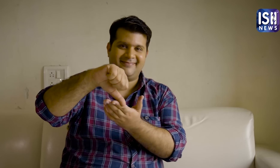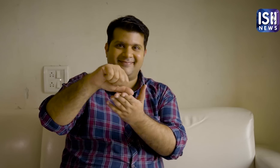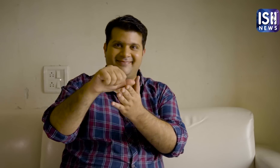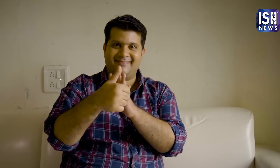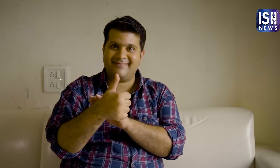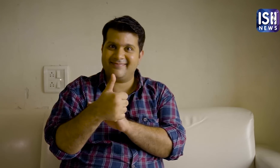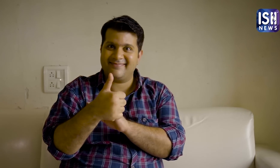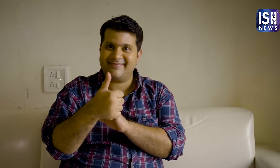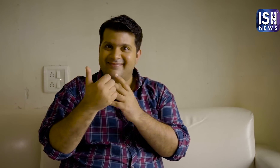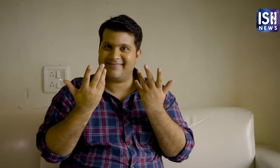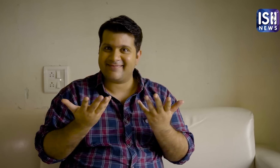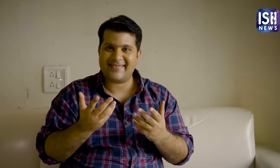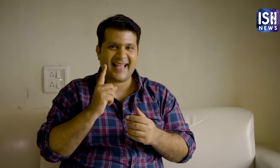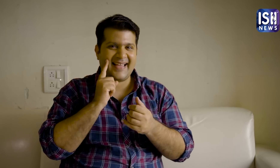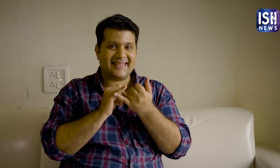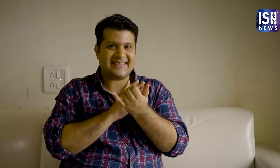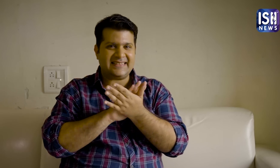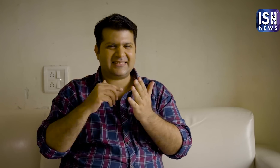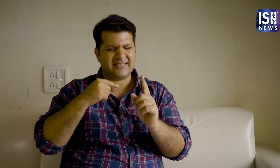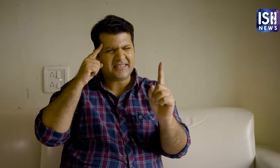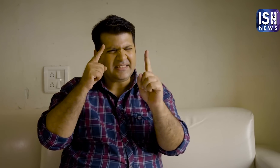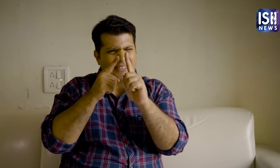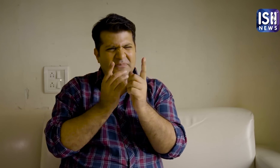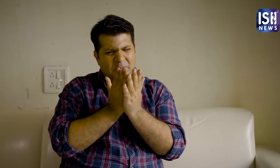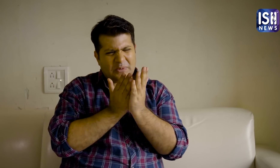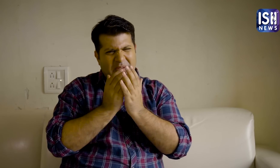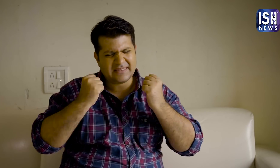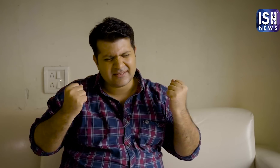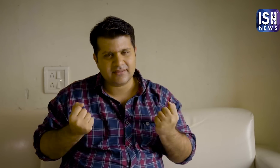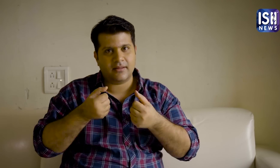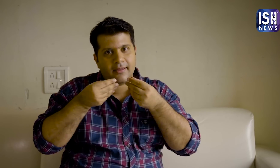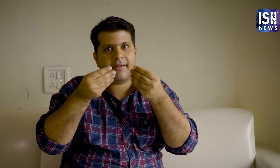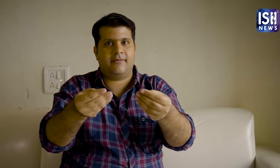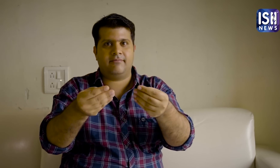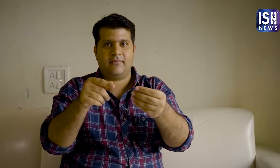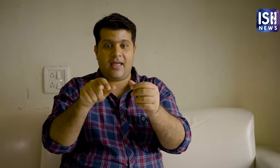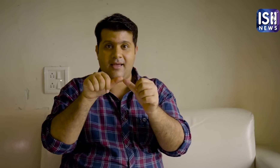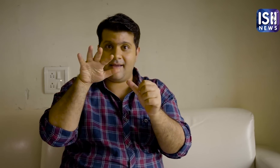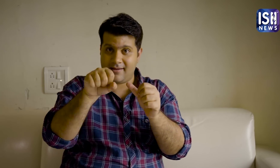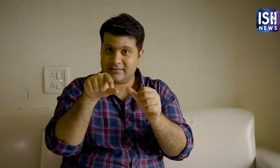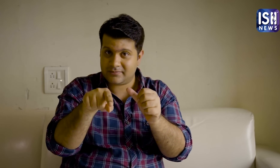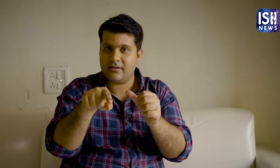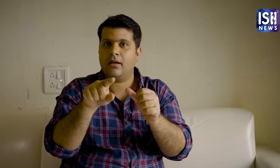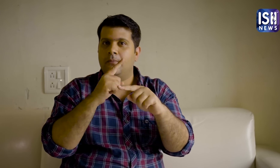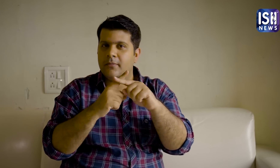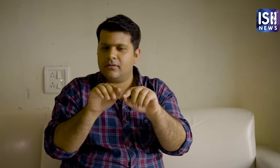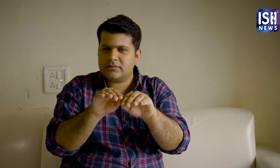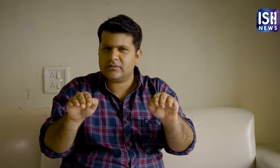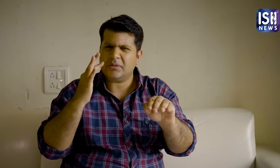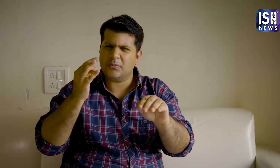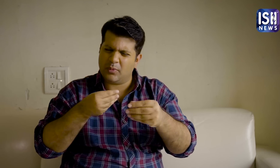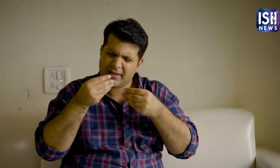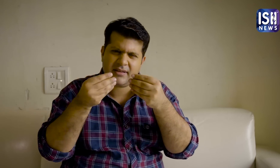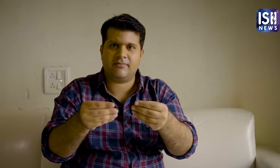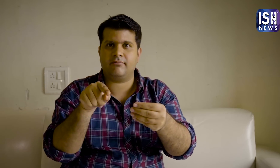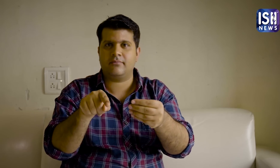No, I'm turning the tables to ensure success! ISH is working hard to provide accessibility & important resources for children.